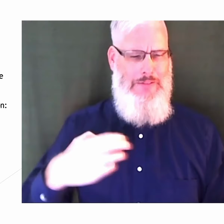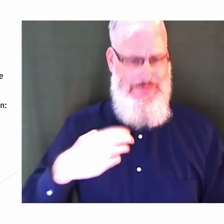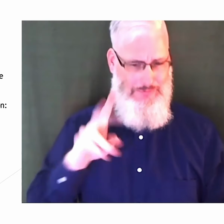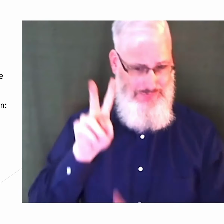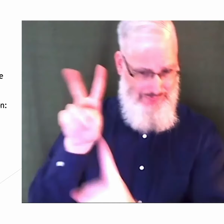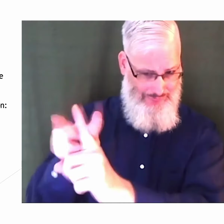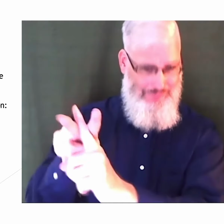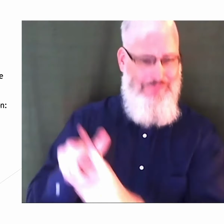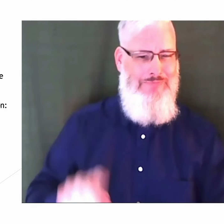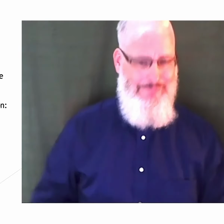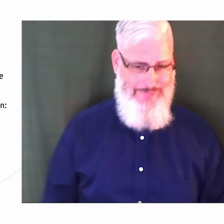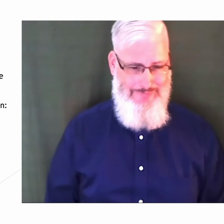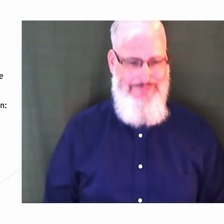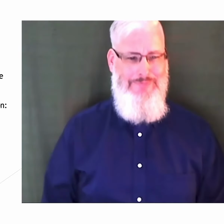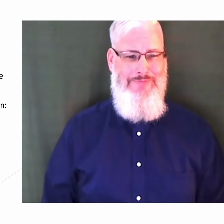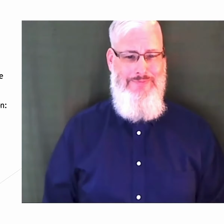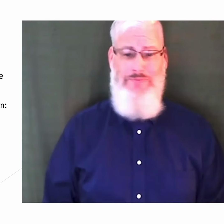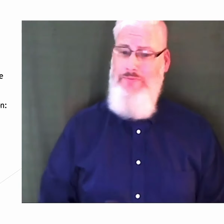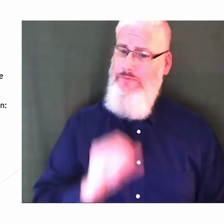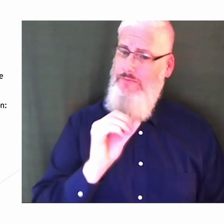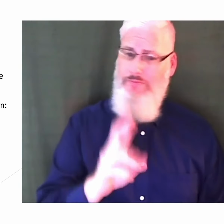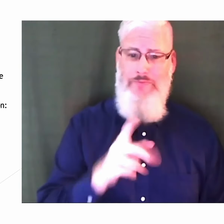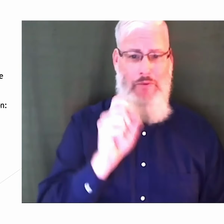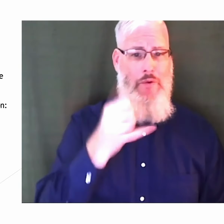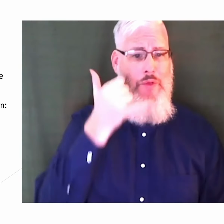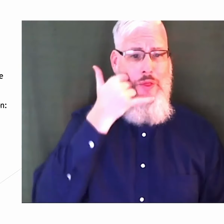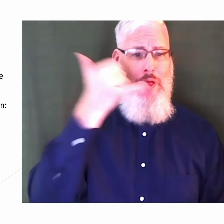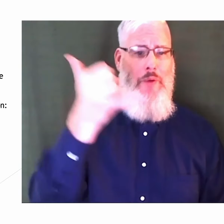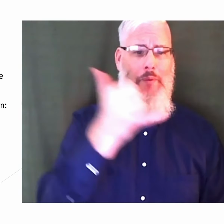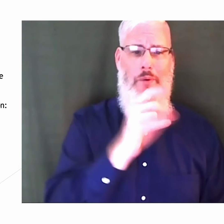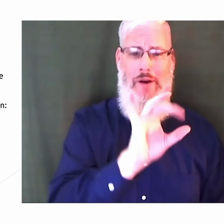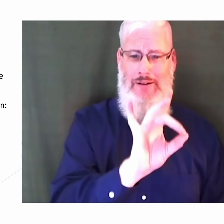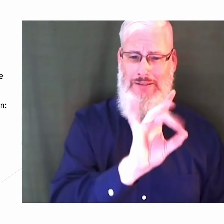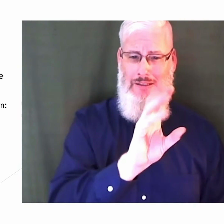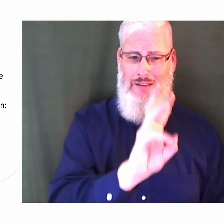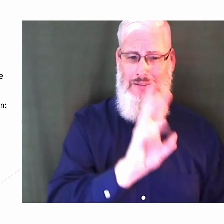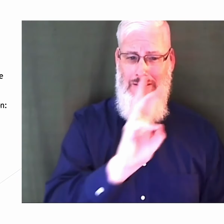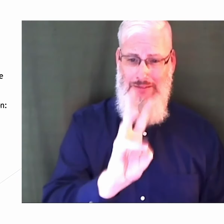or call toll free +1 866-VOTE-WIS, that's +1 866-868-3947.